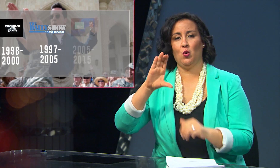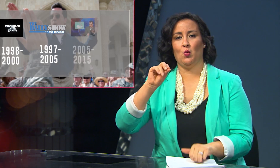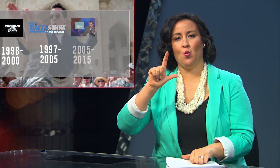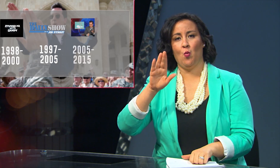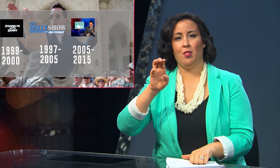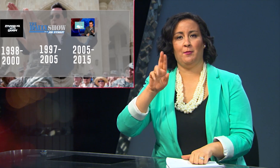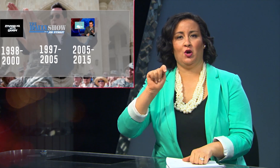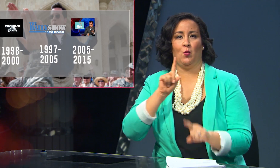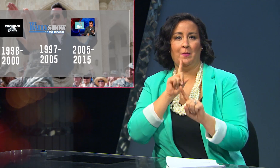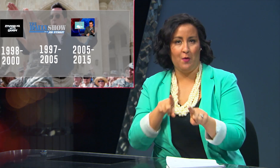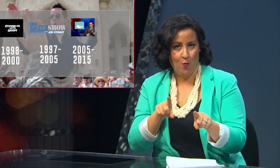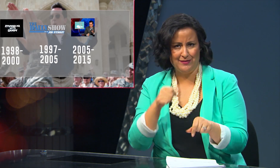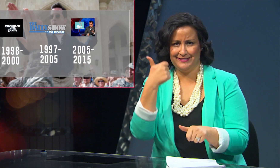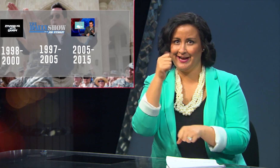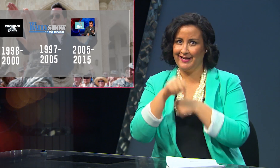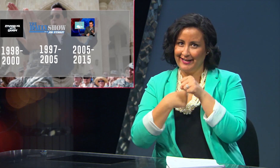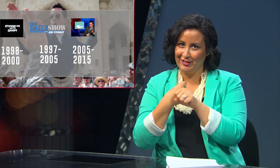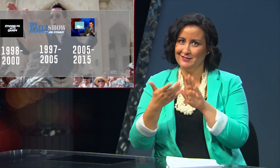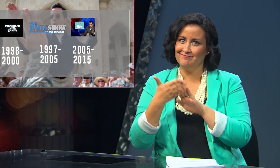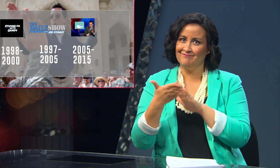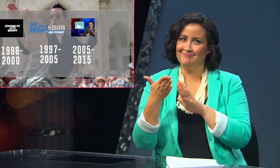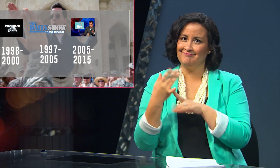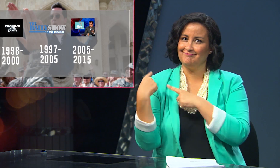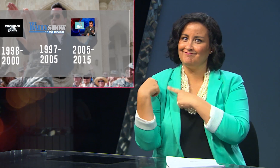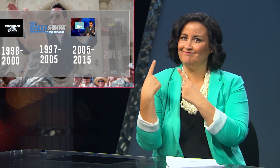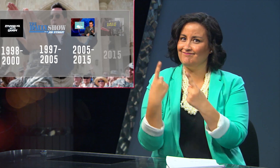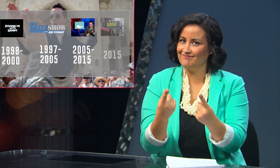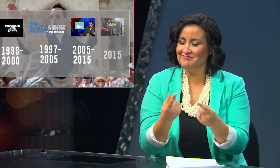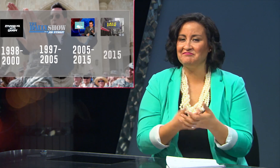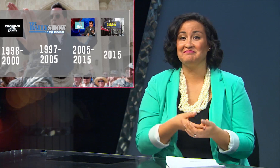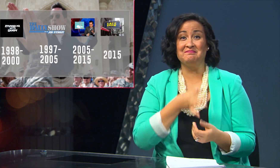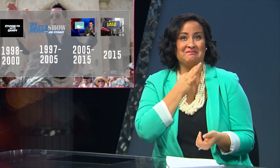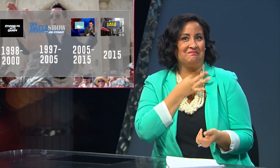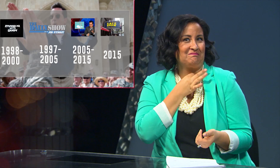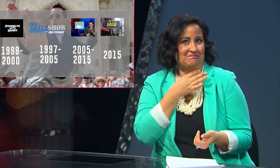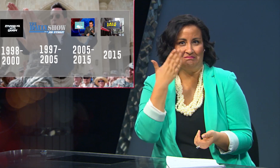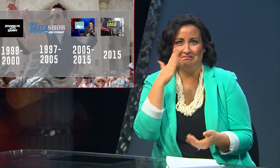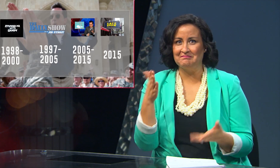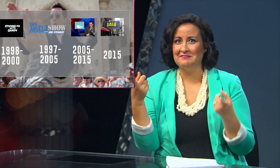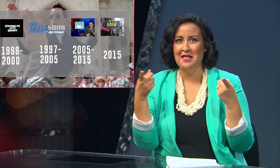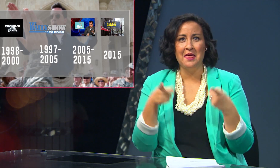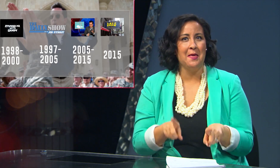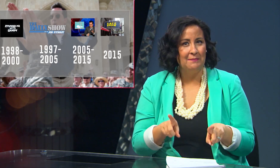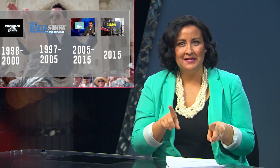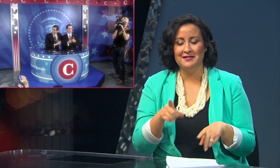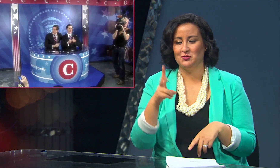DAILY SHOW, COLBERT STARTED THE COLBERT REPORT, WHICH HAS BEEN RUNNING FOR TEN YEARS. NO WORD